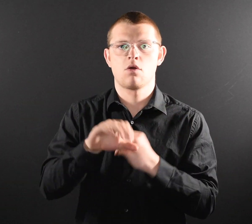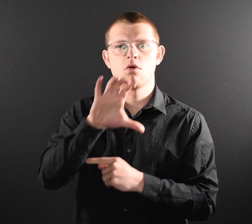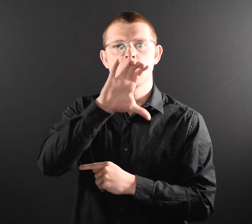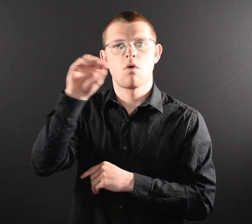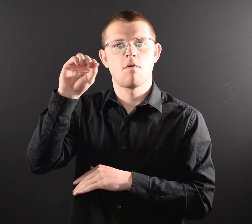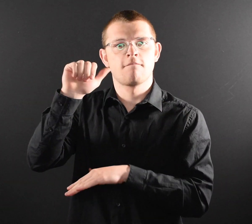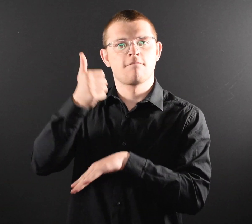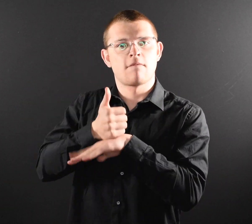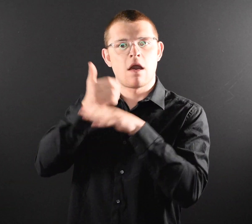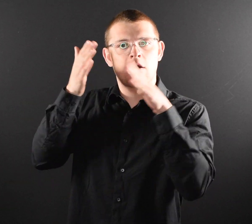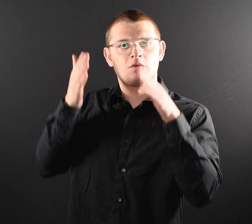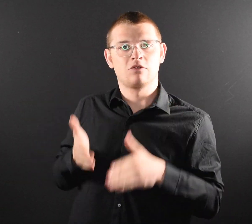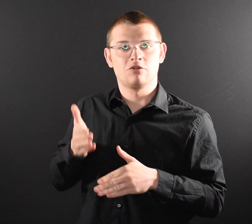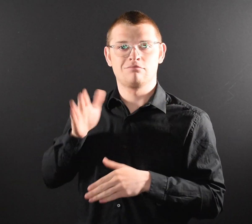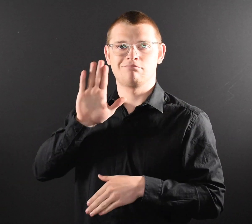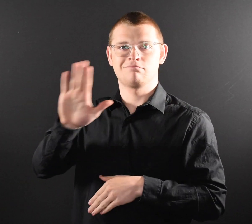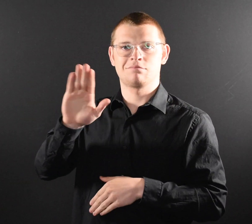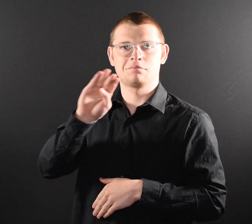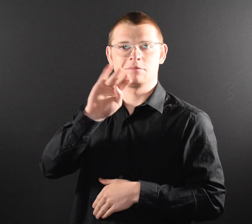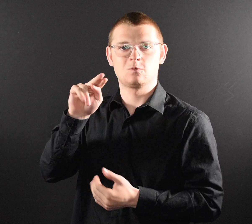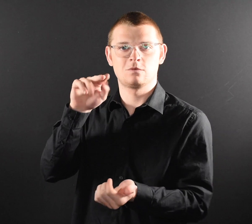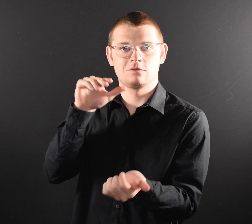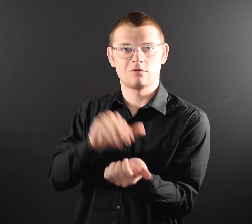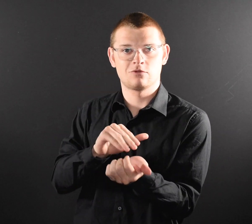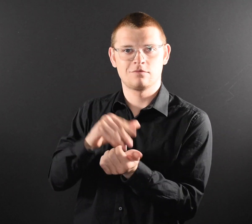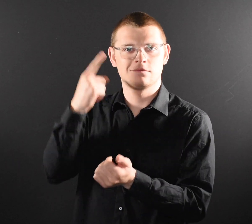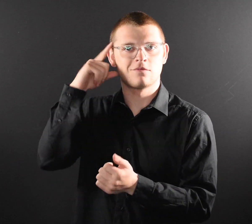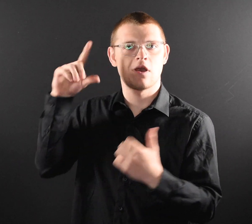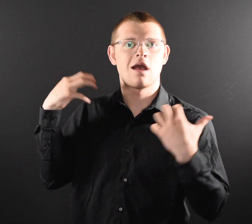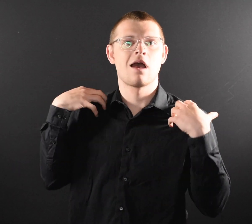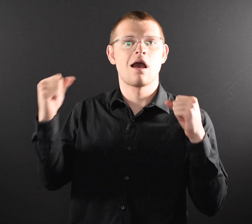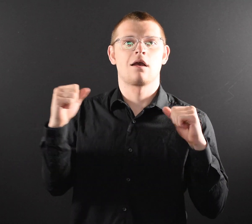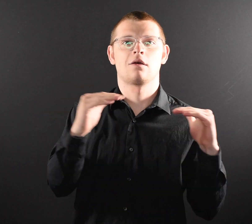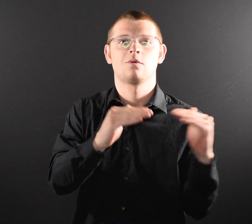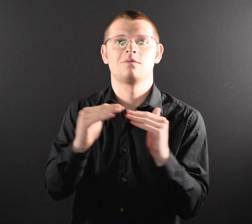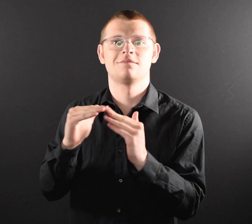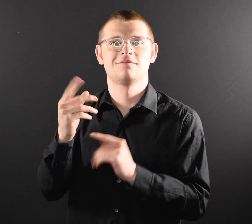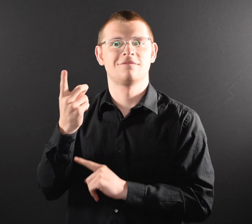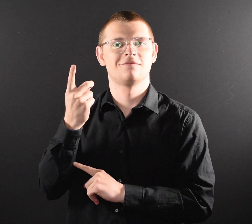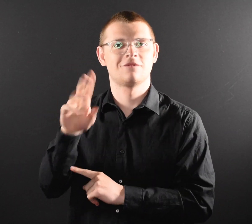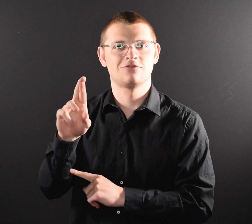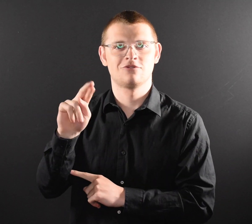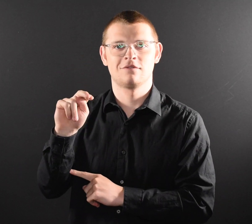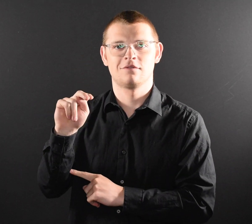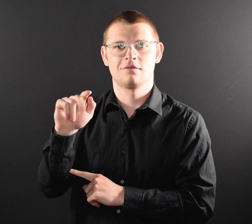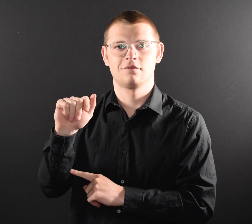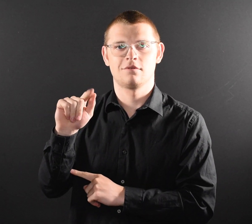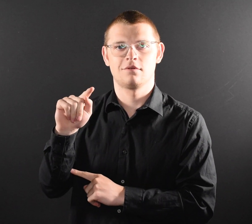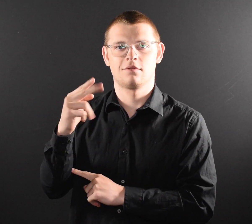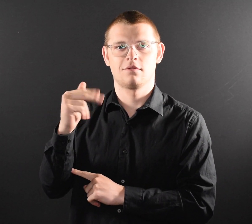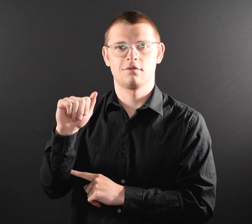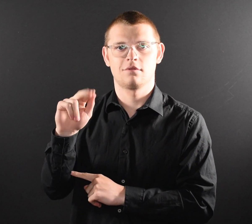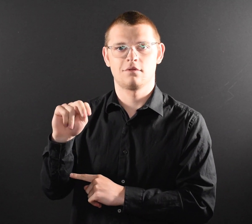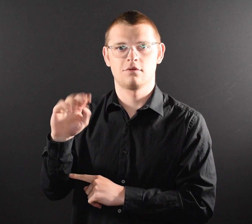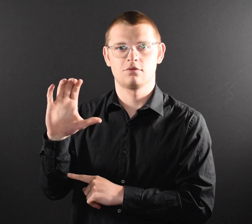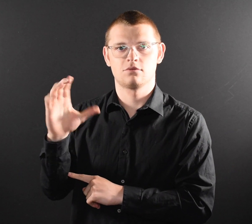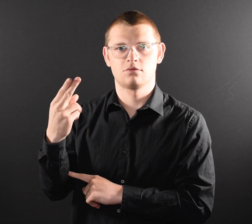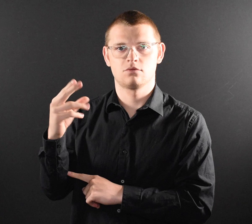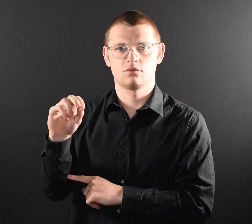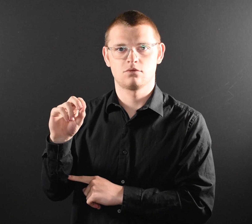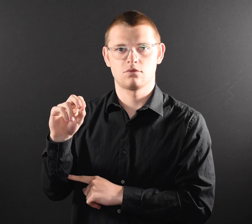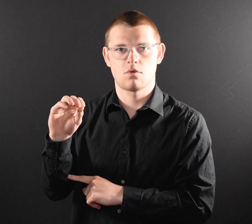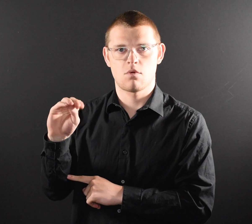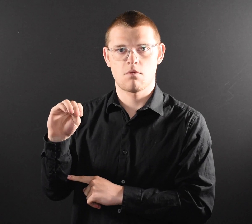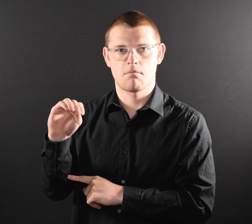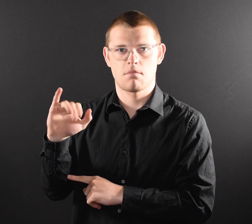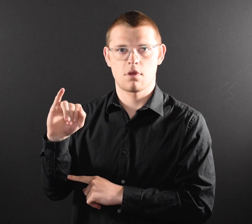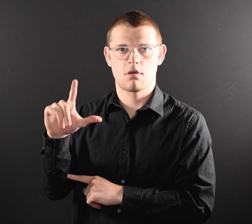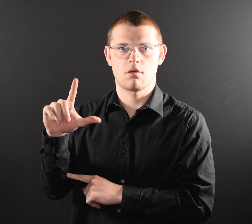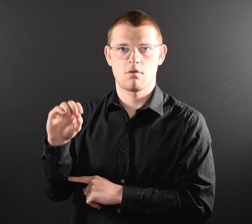co-founder of Minnesota Doctors for Health Equity Dr. Nathan Chomilo to our vaccine leadership team.